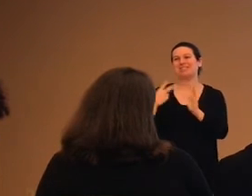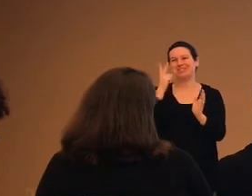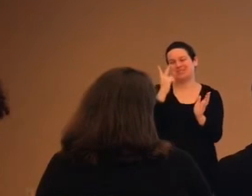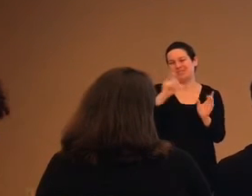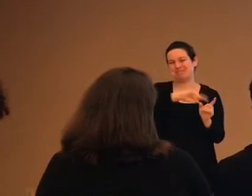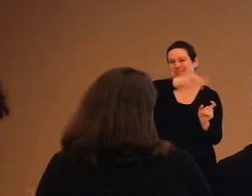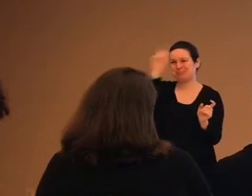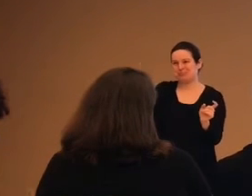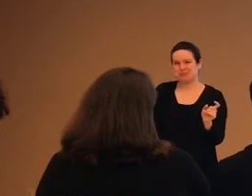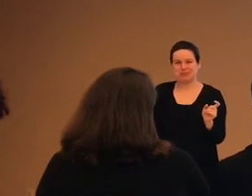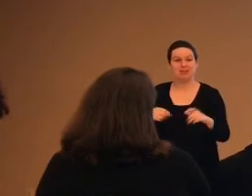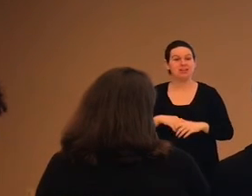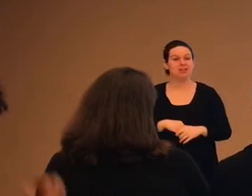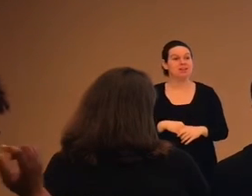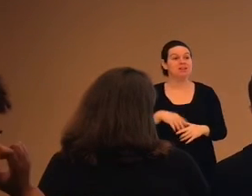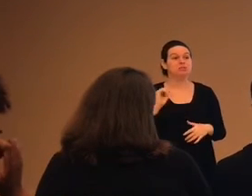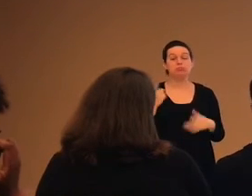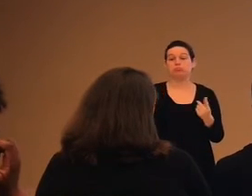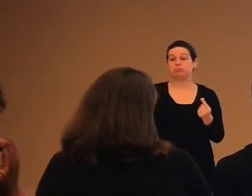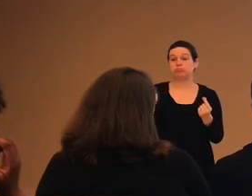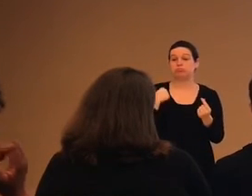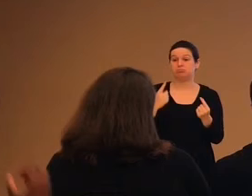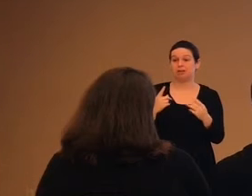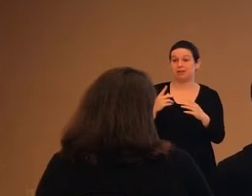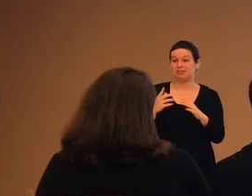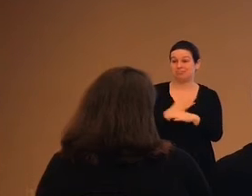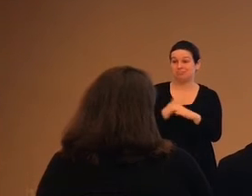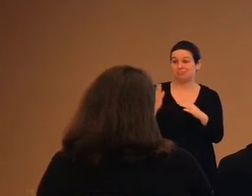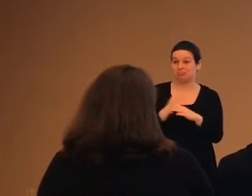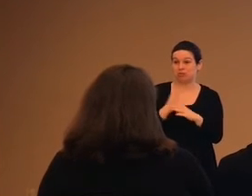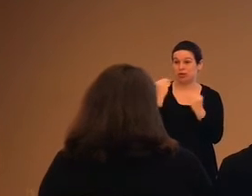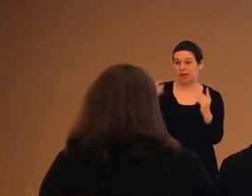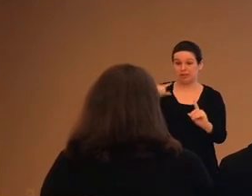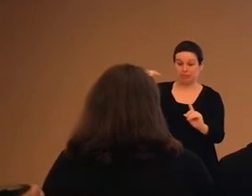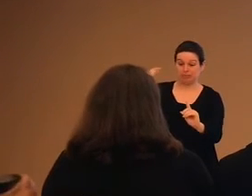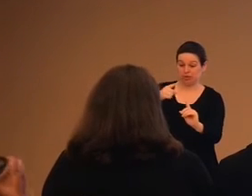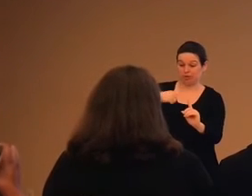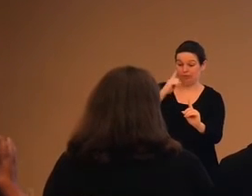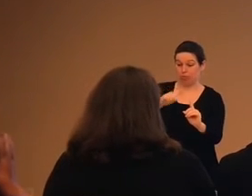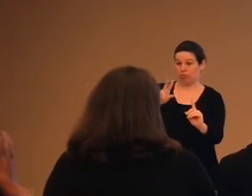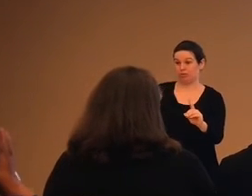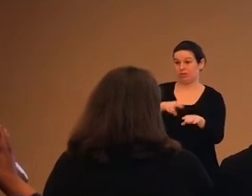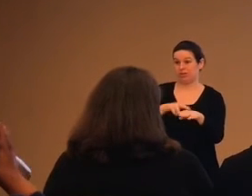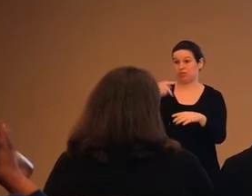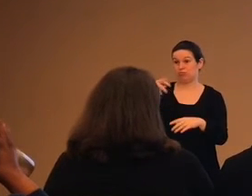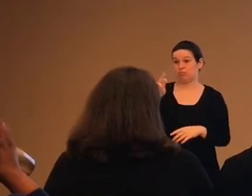We aren't so what we want to do is share the message in the mission the National Park Service during our 100th anniversary celebration